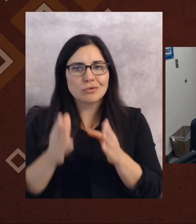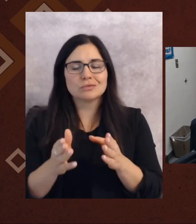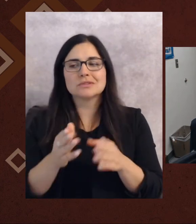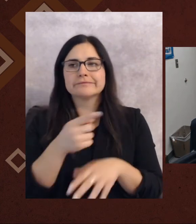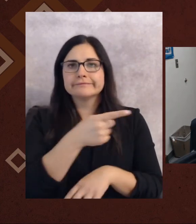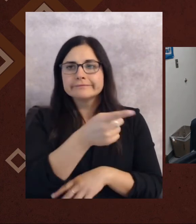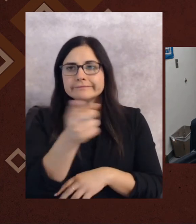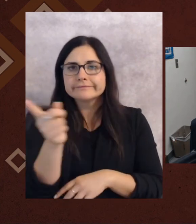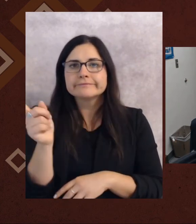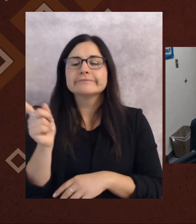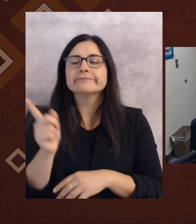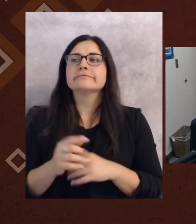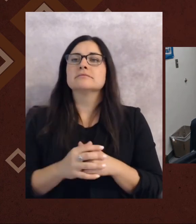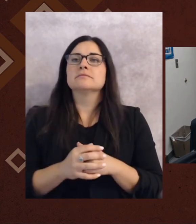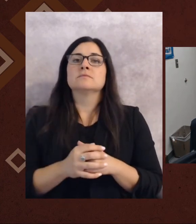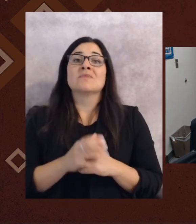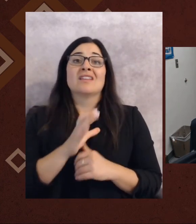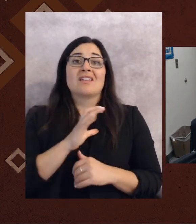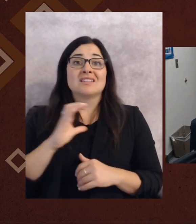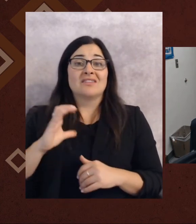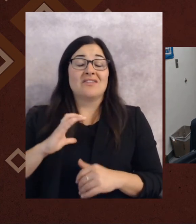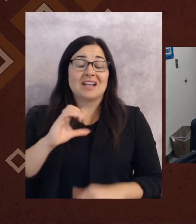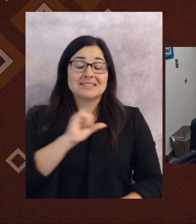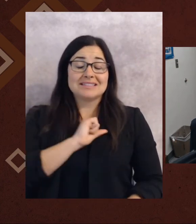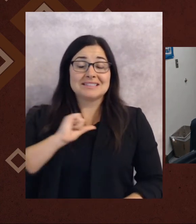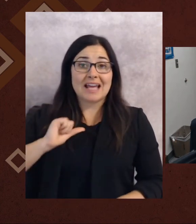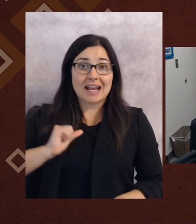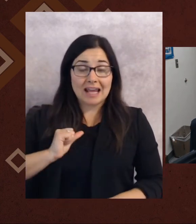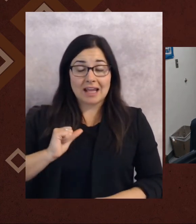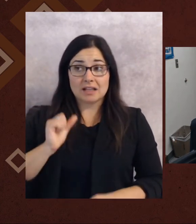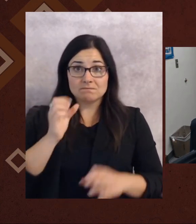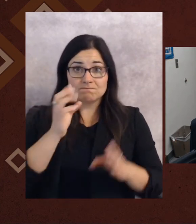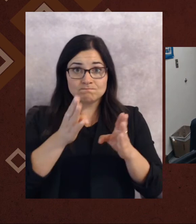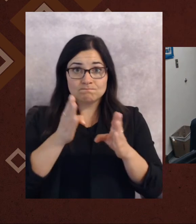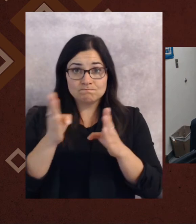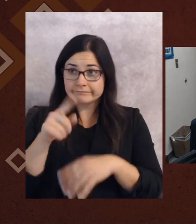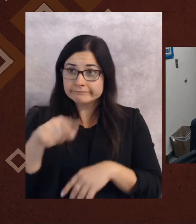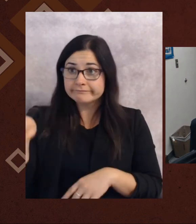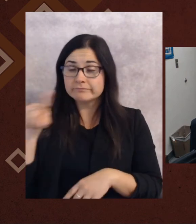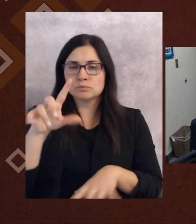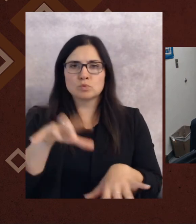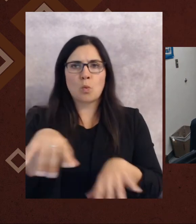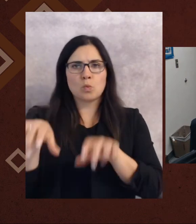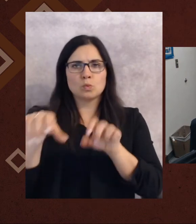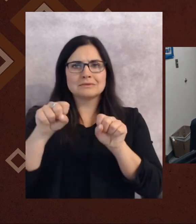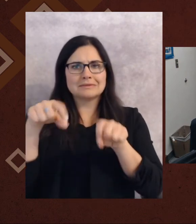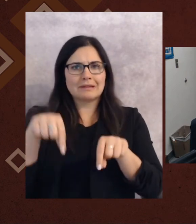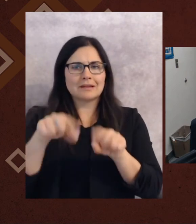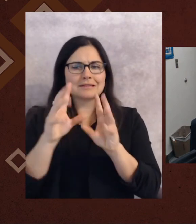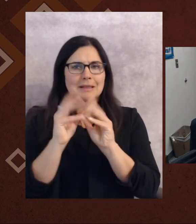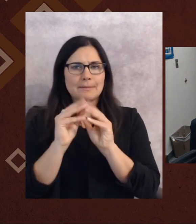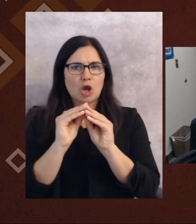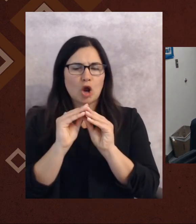To classified the Senate for arranging this and the set of seminars throughout the semester.